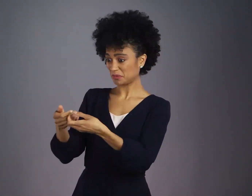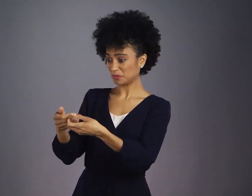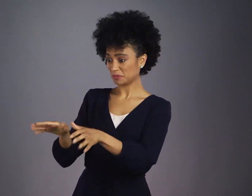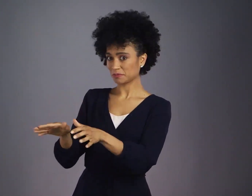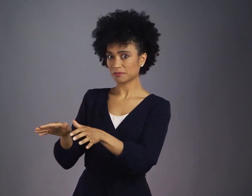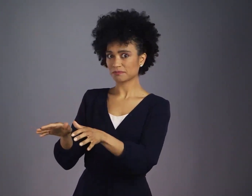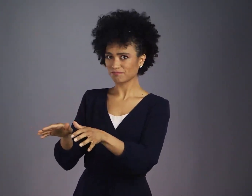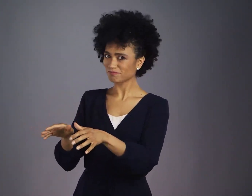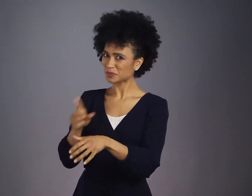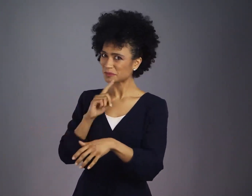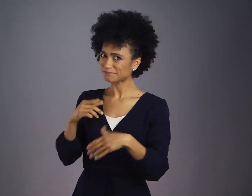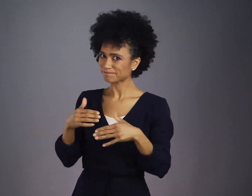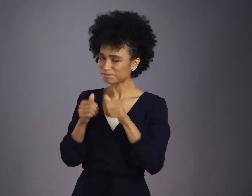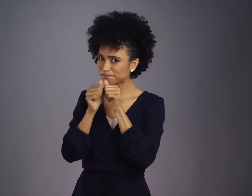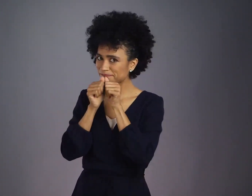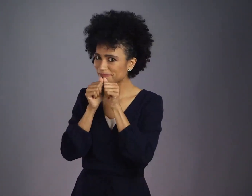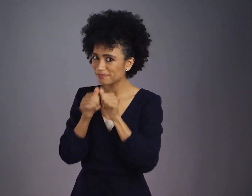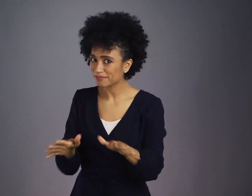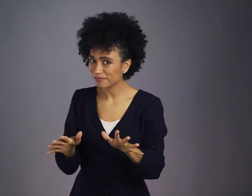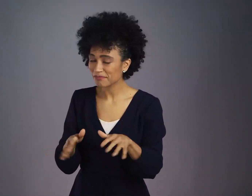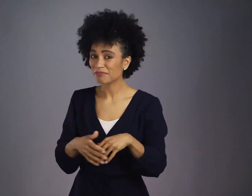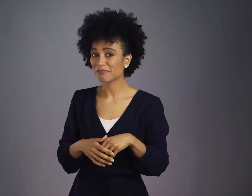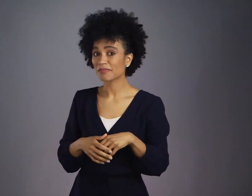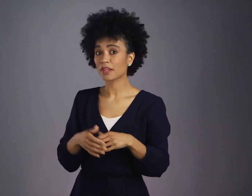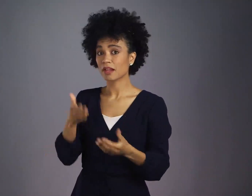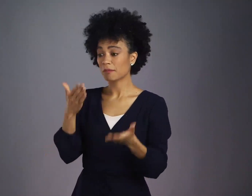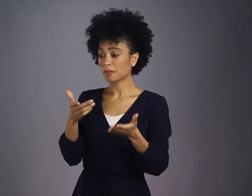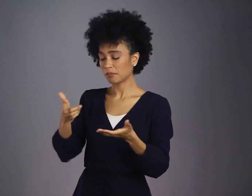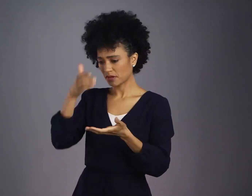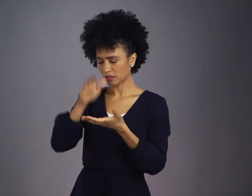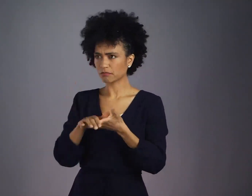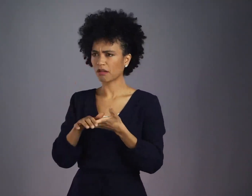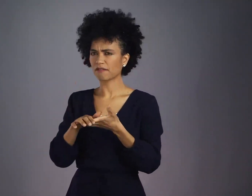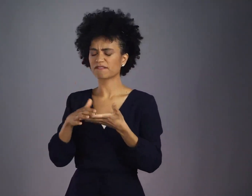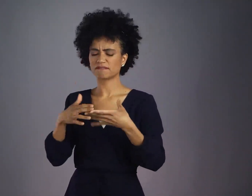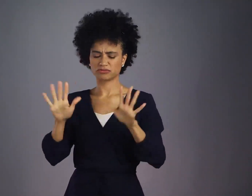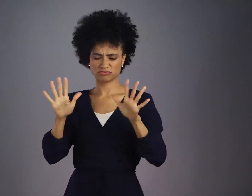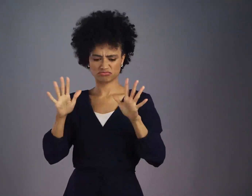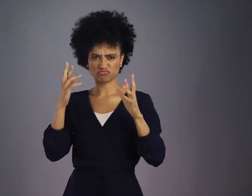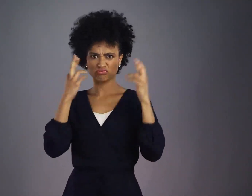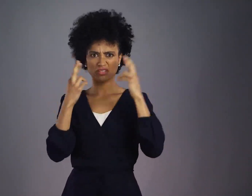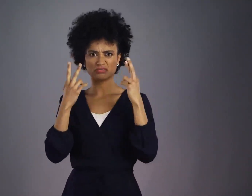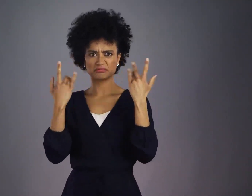Should it happen again, regard it in a different light. Maybe it will prove a blessing!